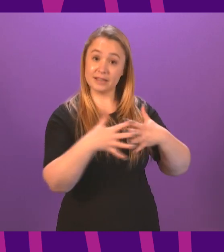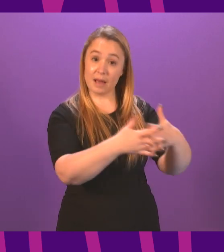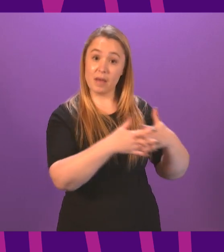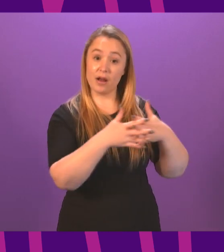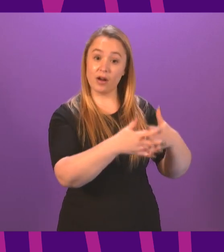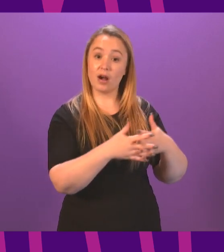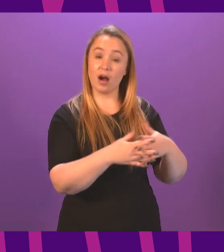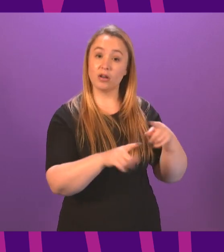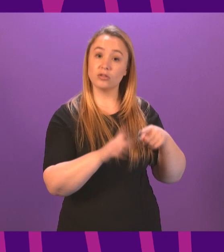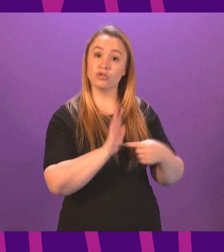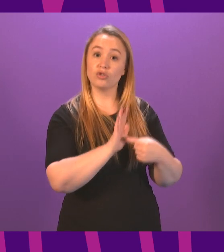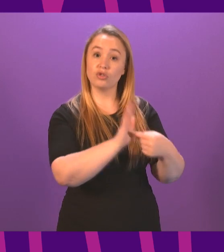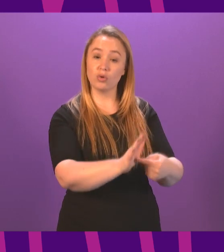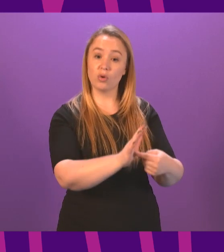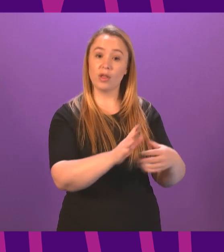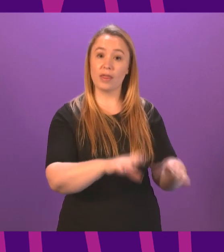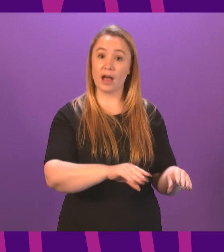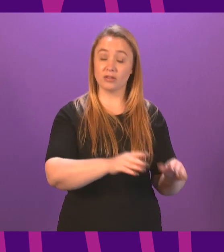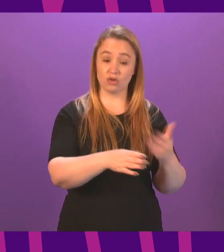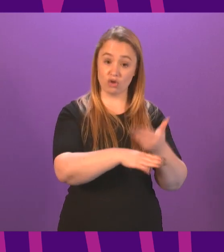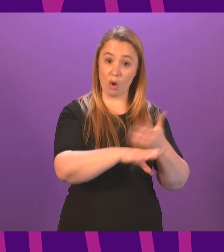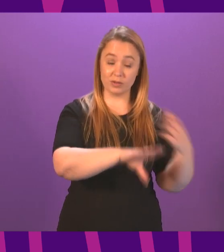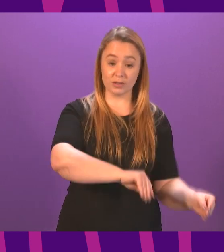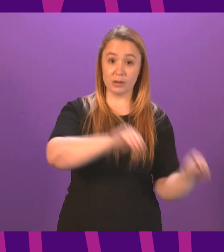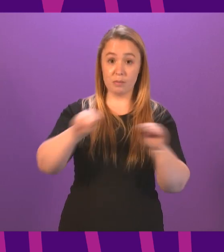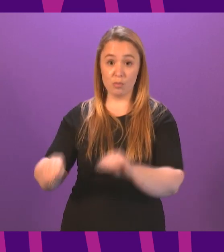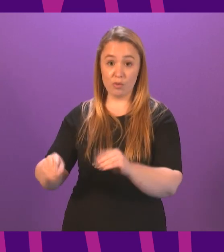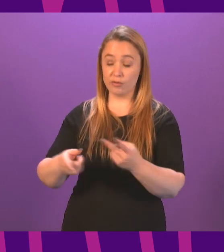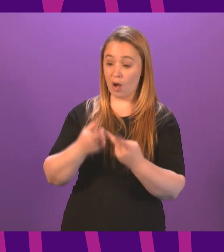existing jobs rather than to new jobs—a situation that also happened in the United